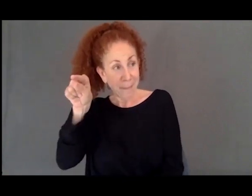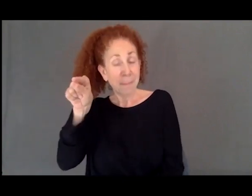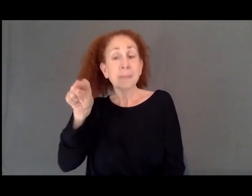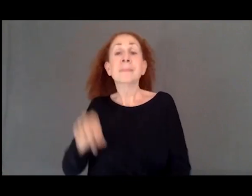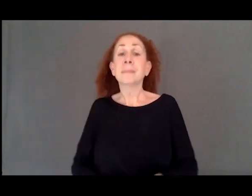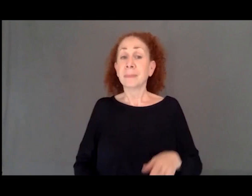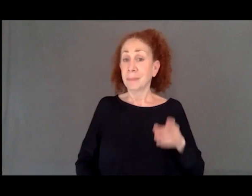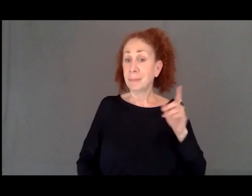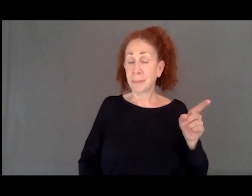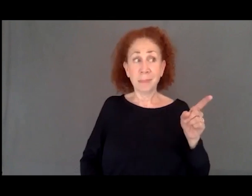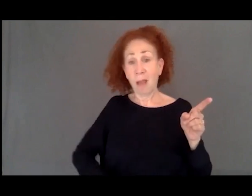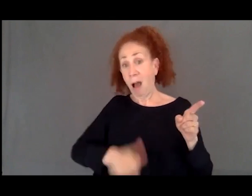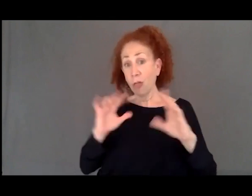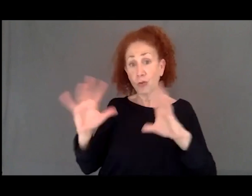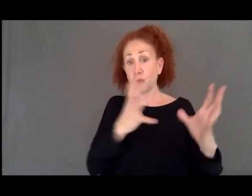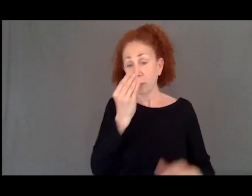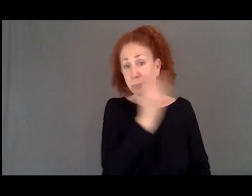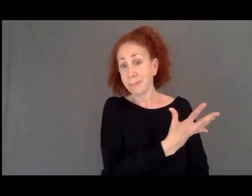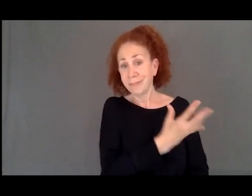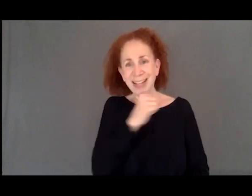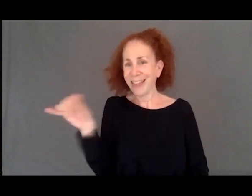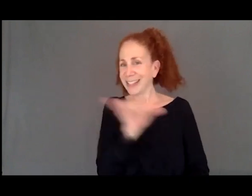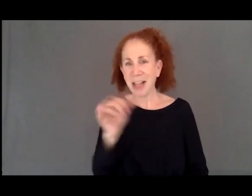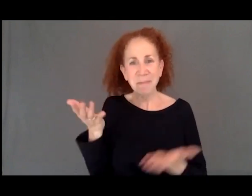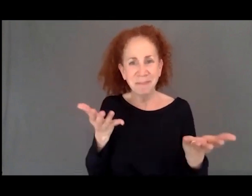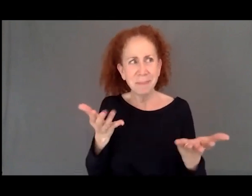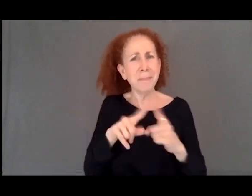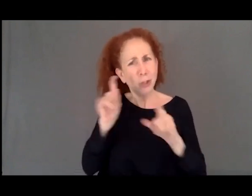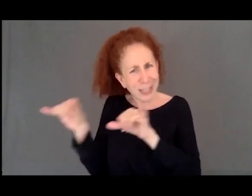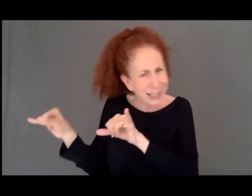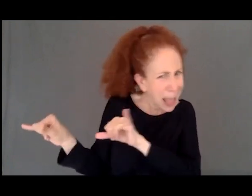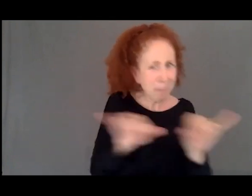extended to other populations. And it should be.